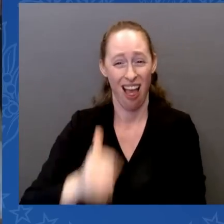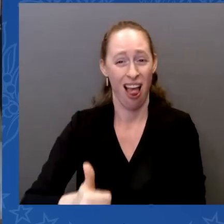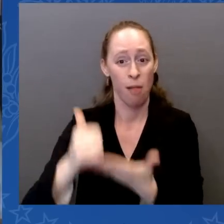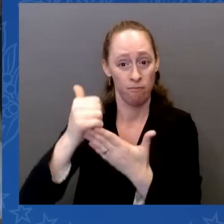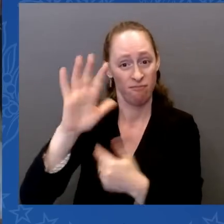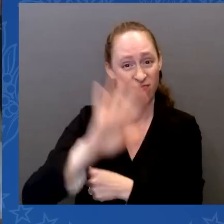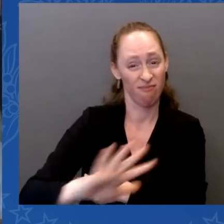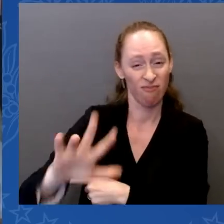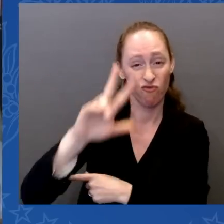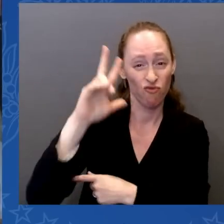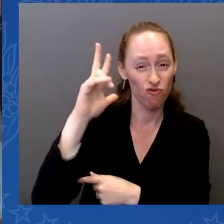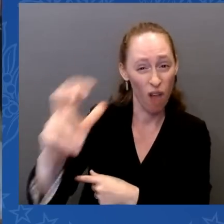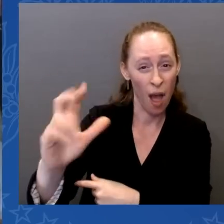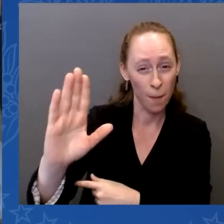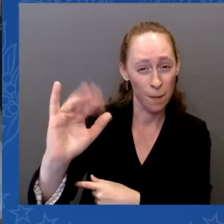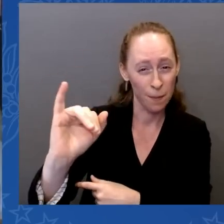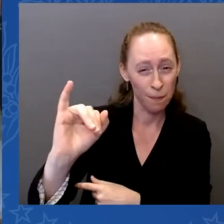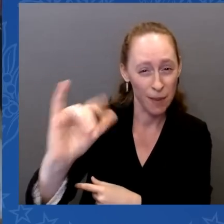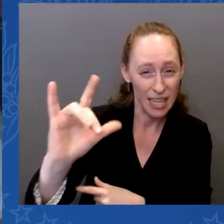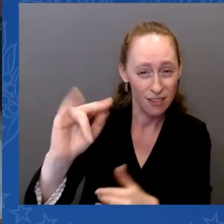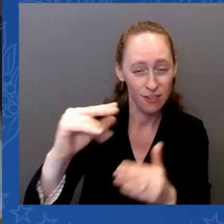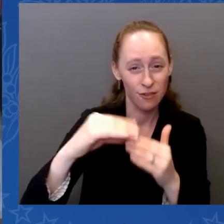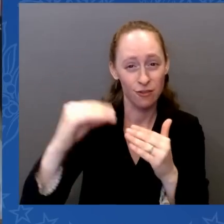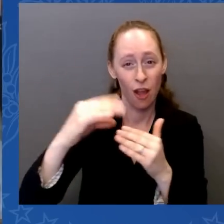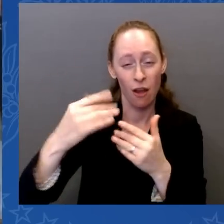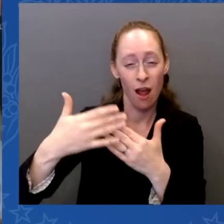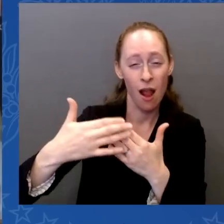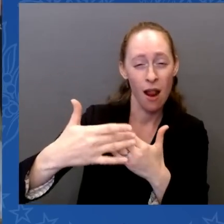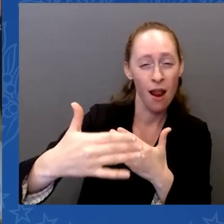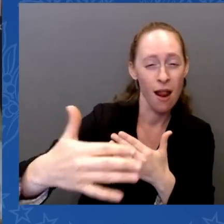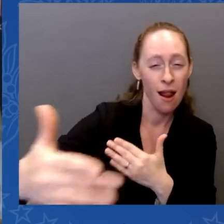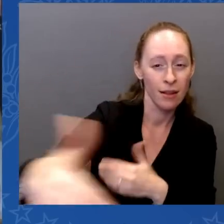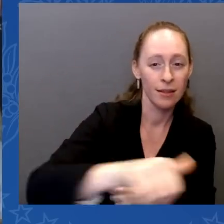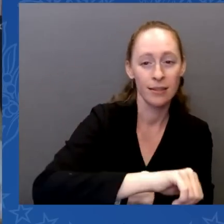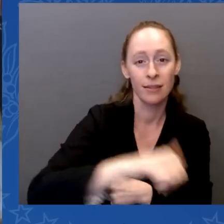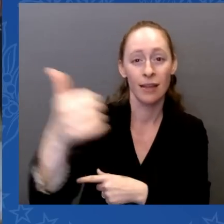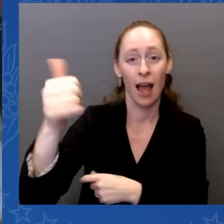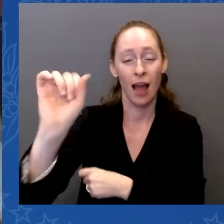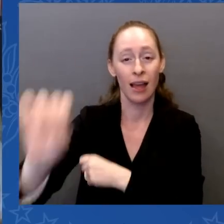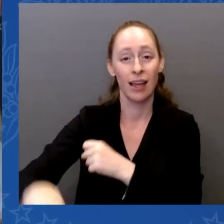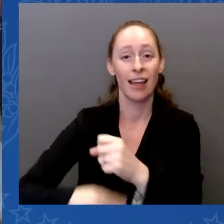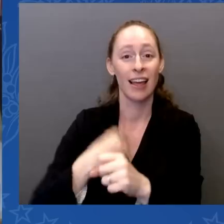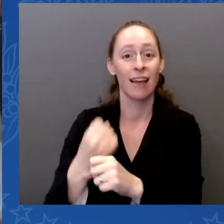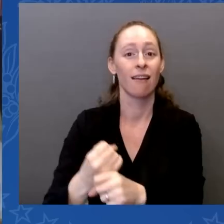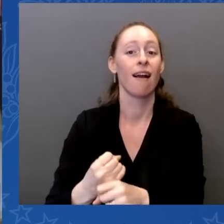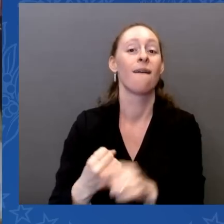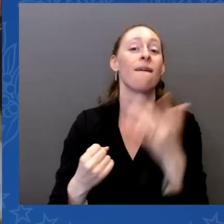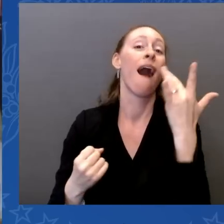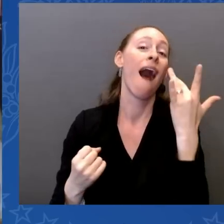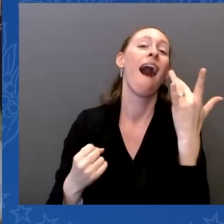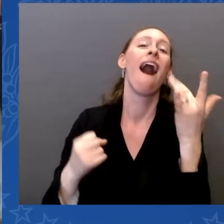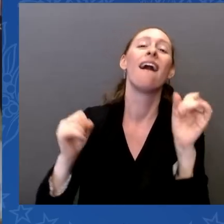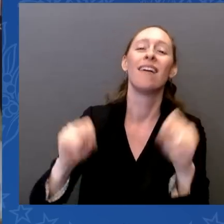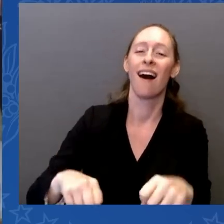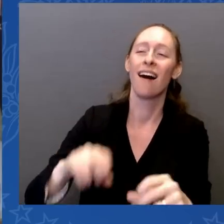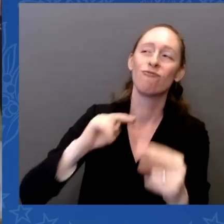to negotiate lower prescription drug prices so less money paid out. Now, I wish I could say Republicans supported this prog-